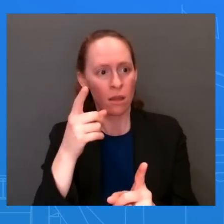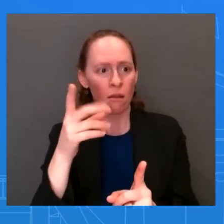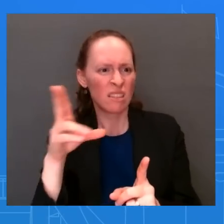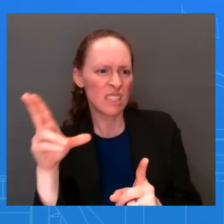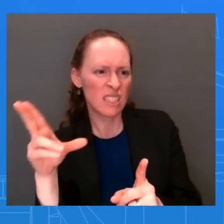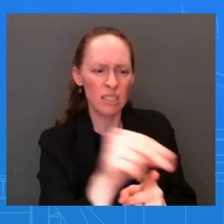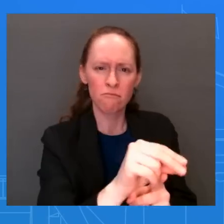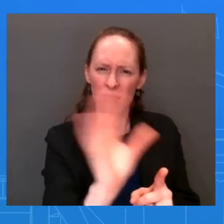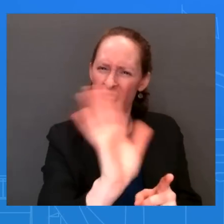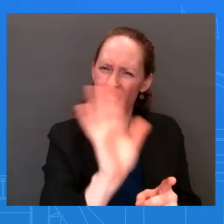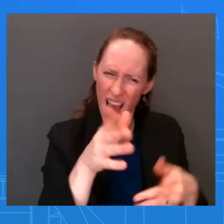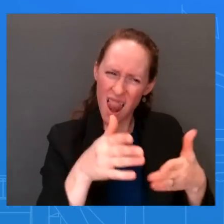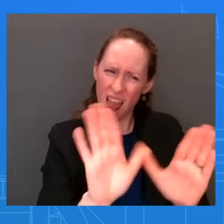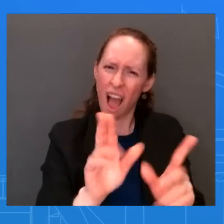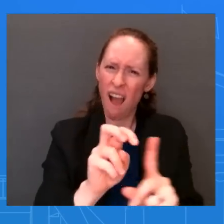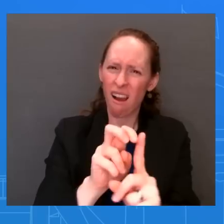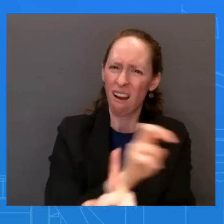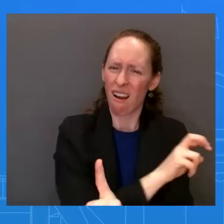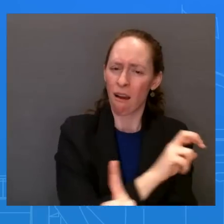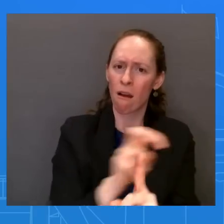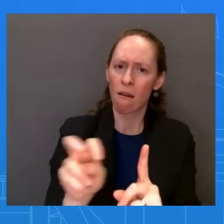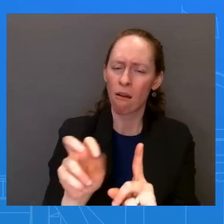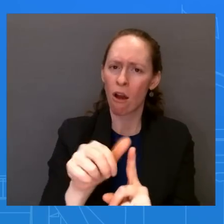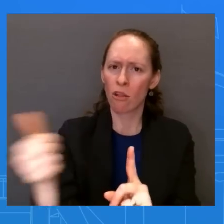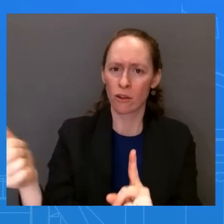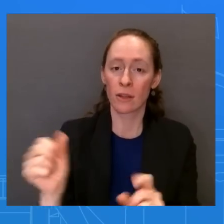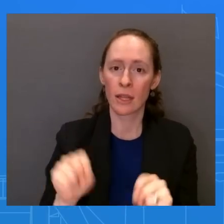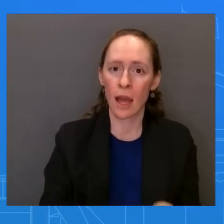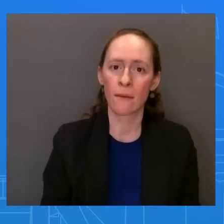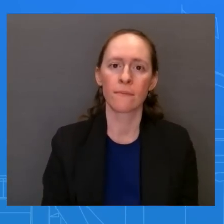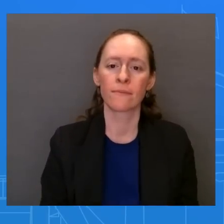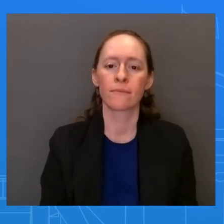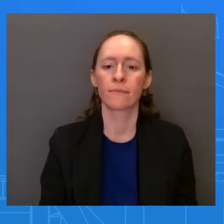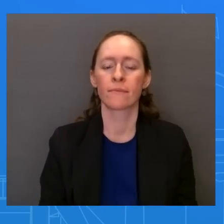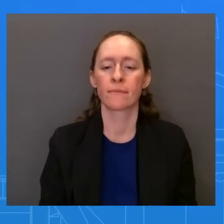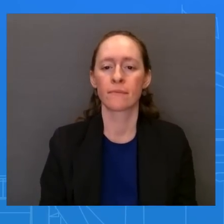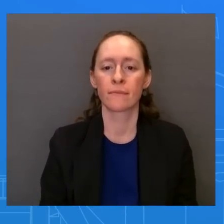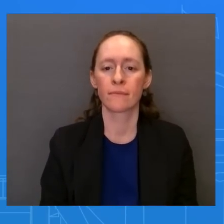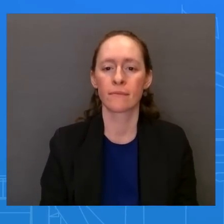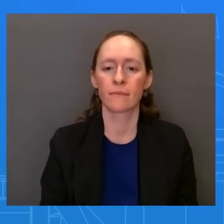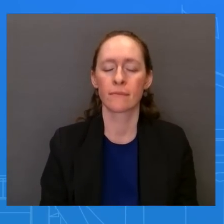the FDA announced an independent, evidence-based decision to expand access to medication